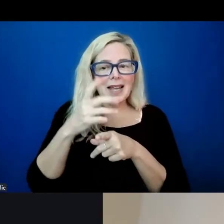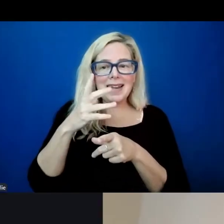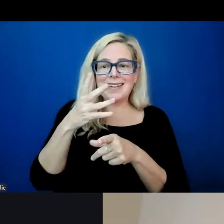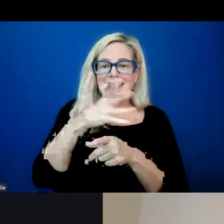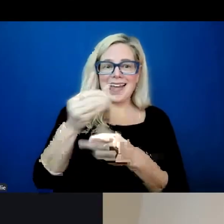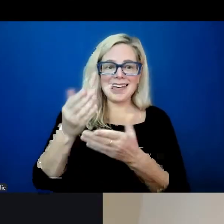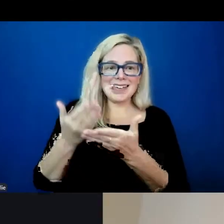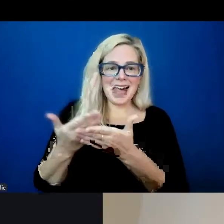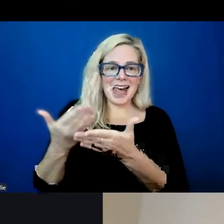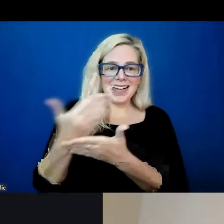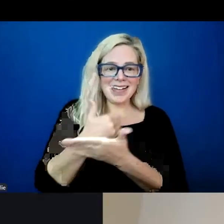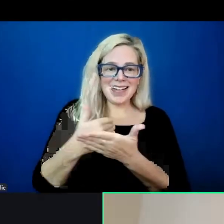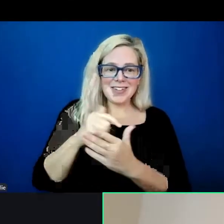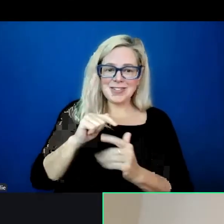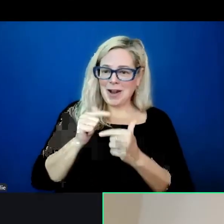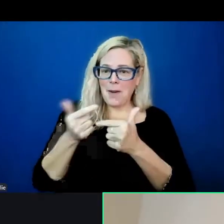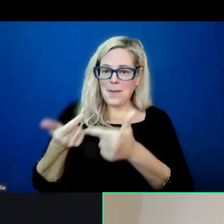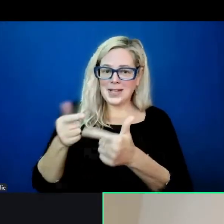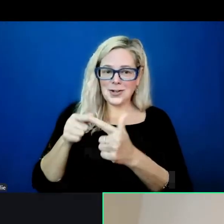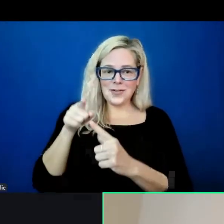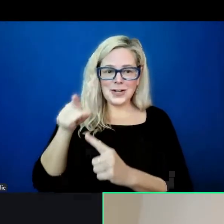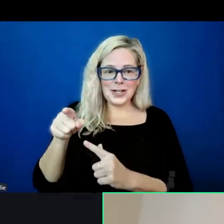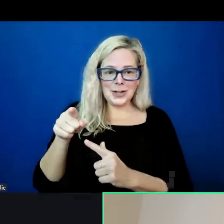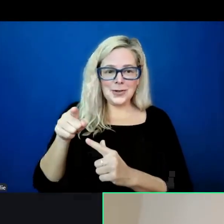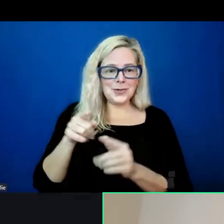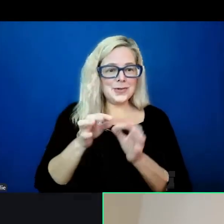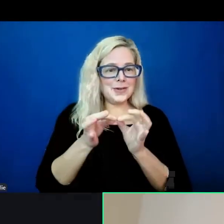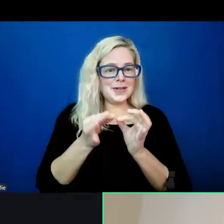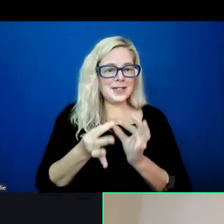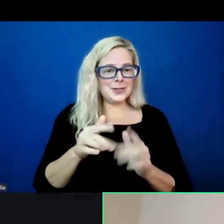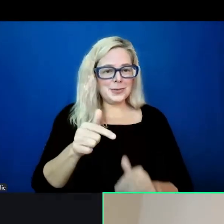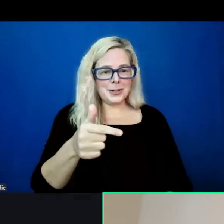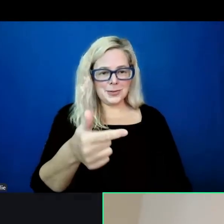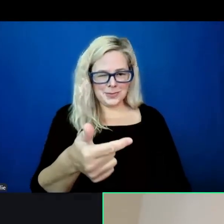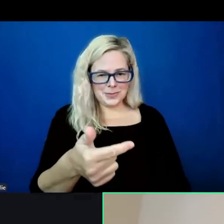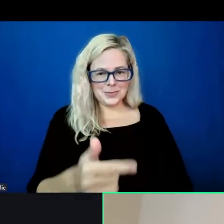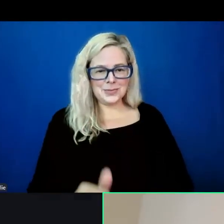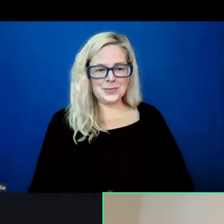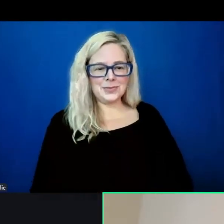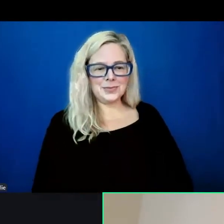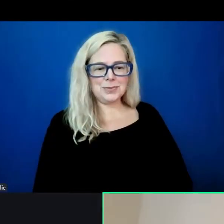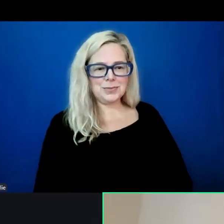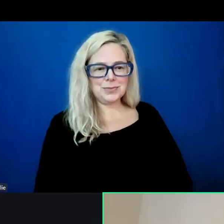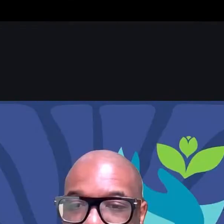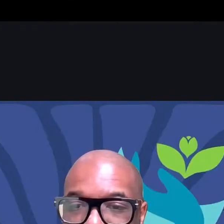to you. Thank you. Good morning everyone. Uh, my name is Amged Soliman. As Eric just mentioned,